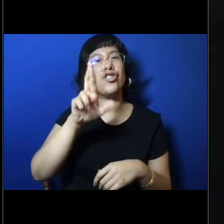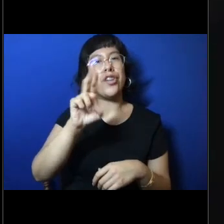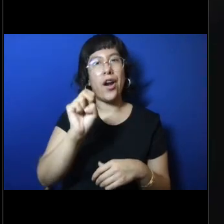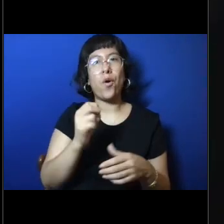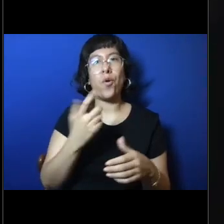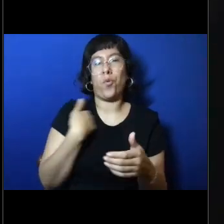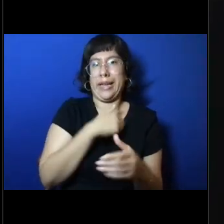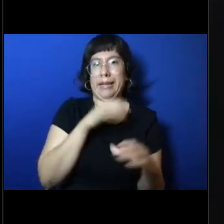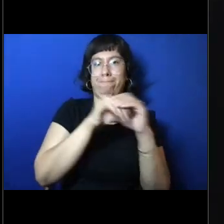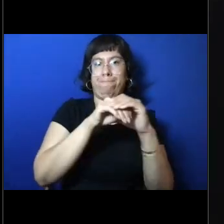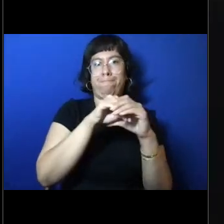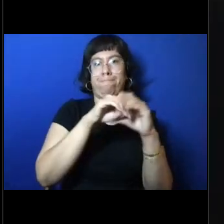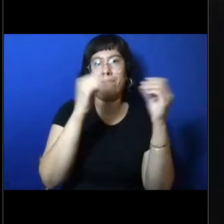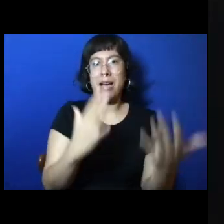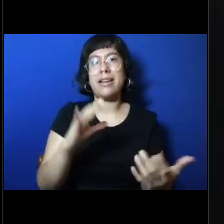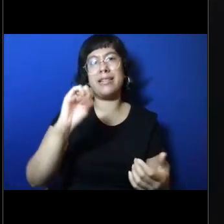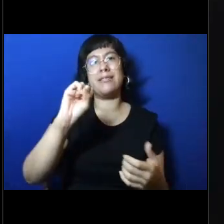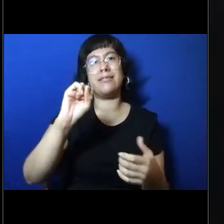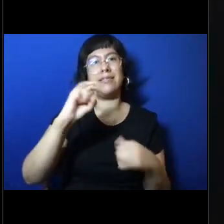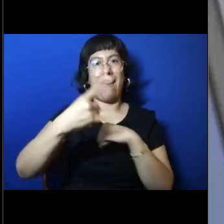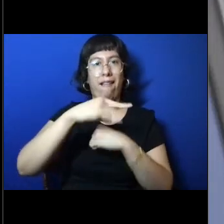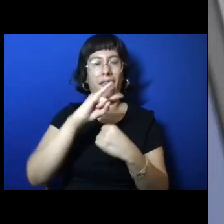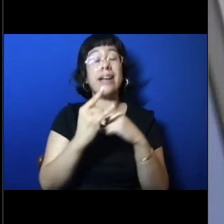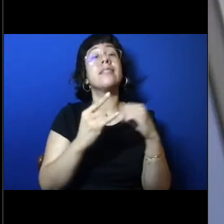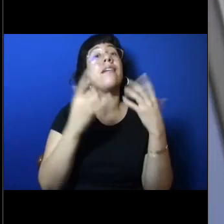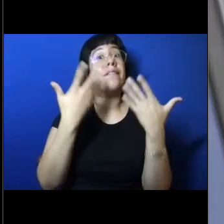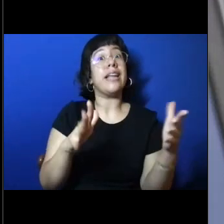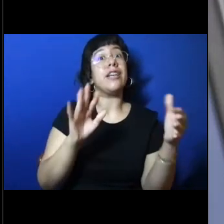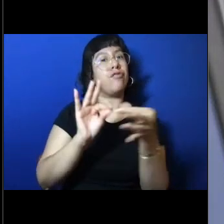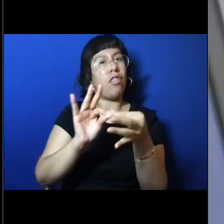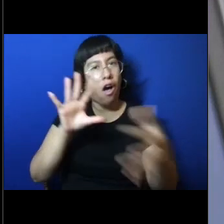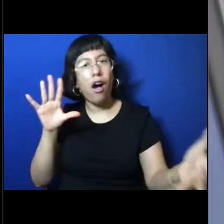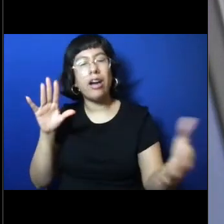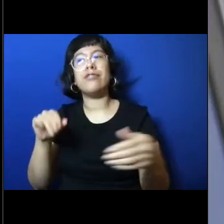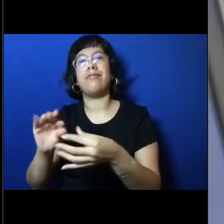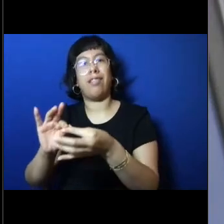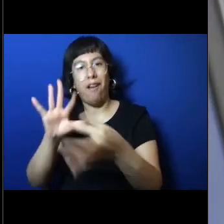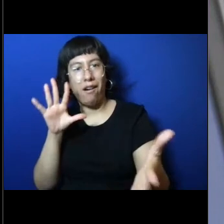And it's a lot cheaper, if you're trying to get multiple satellites up there to do them when they're that small.